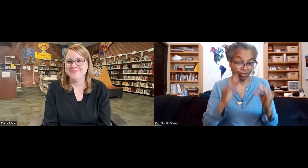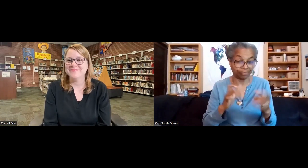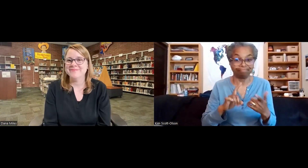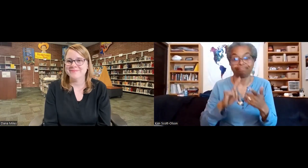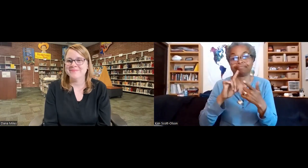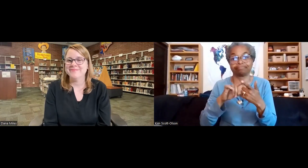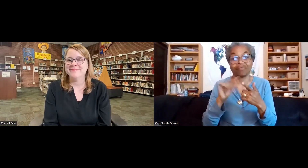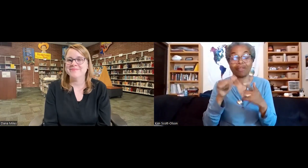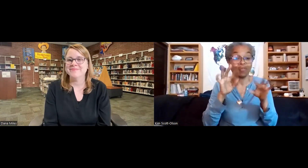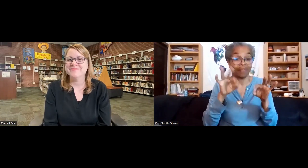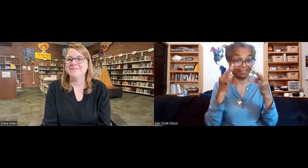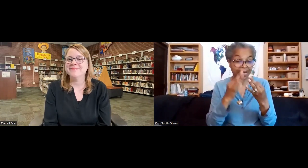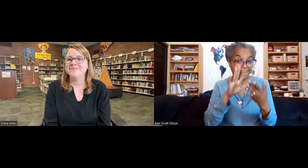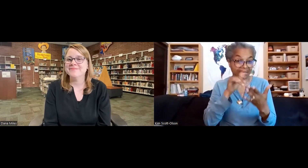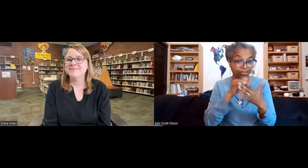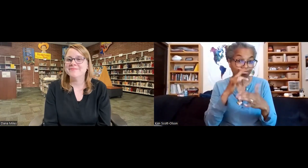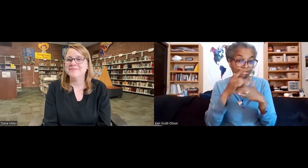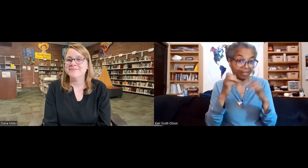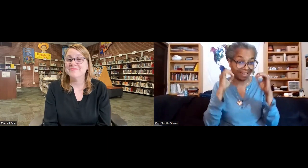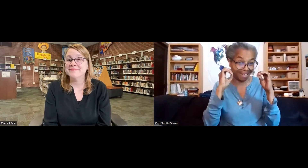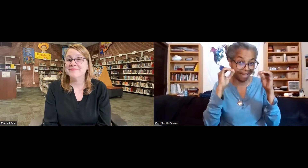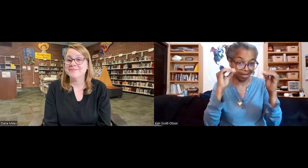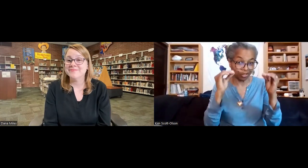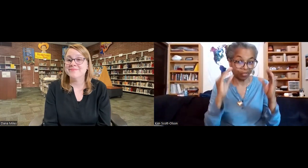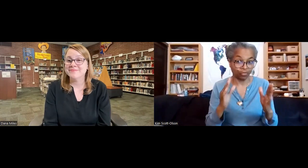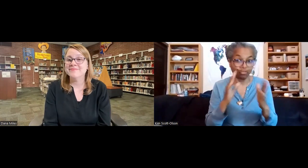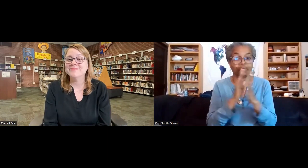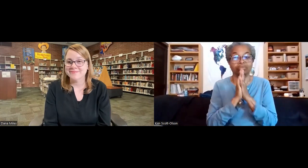I am a family centered early educator,